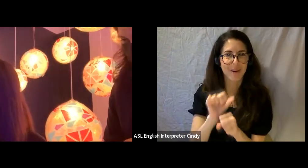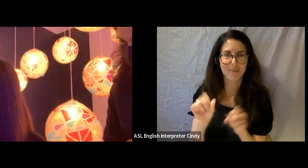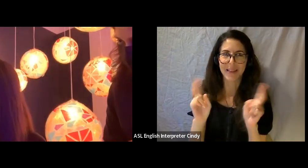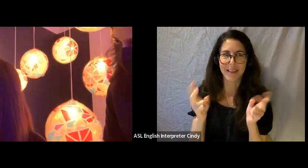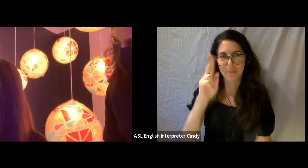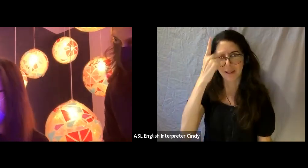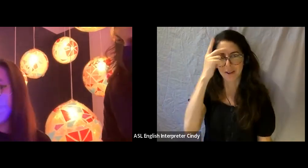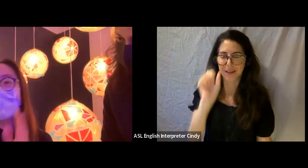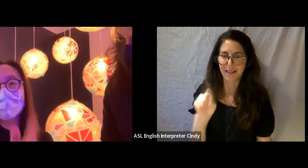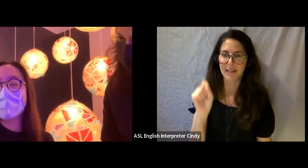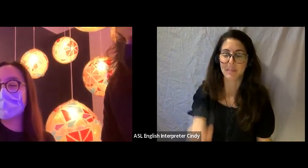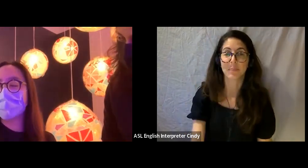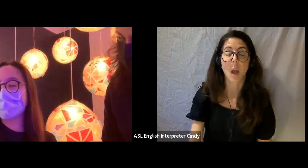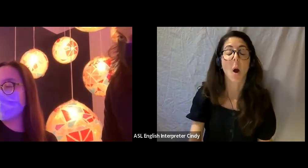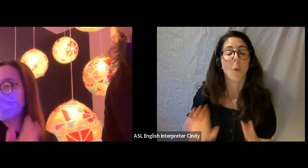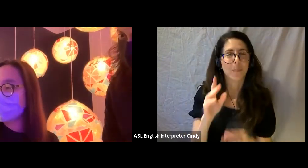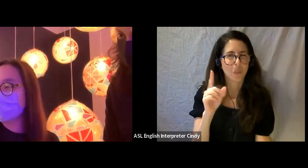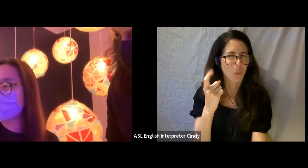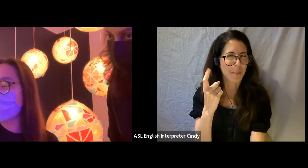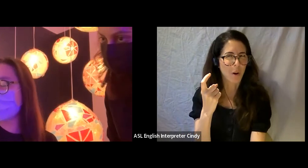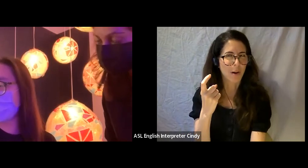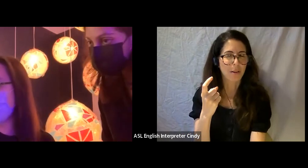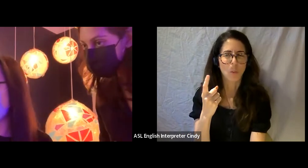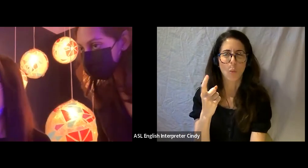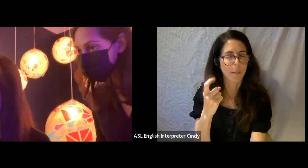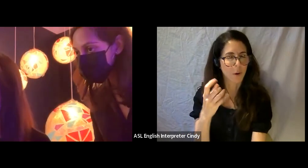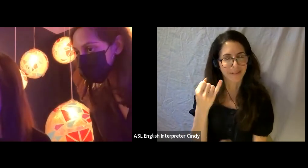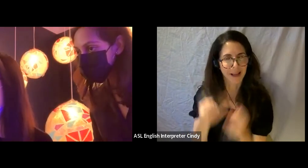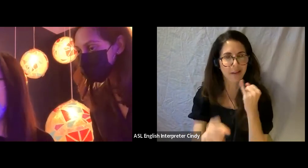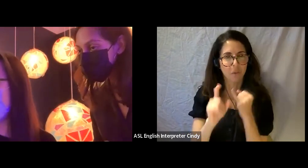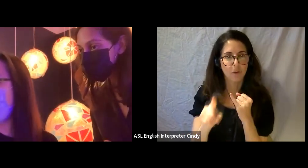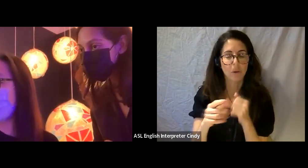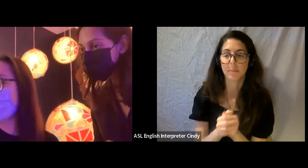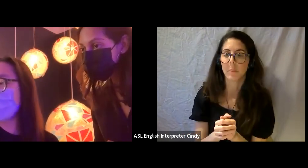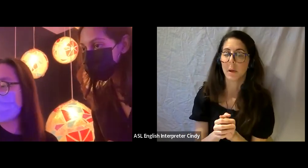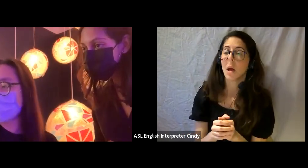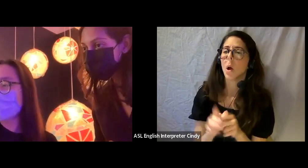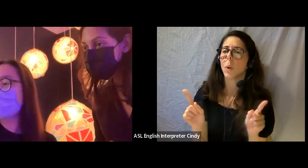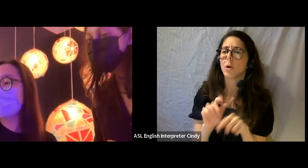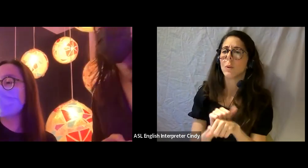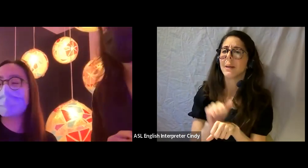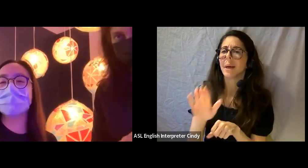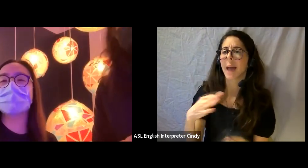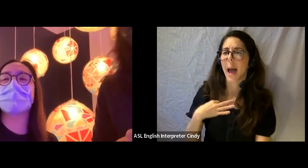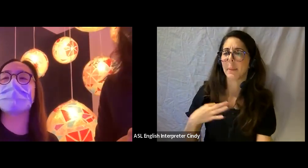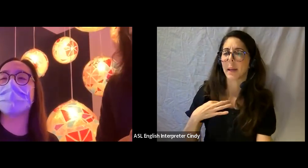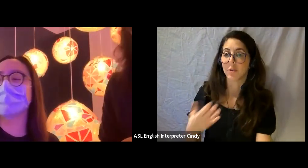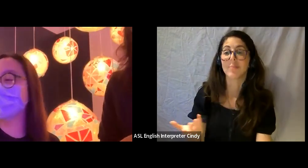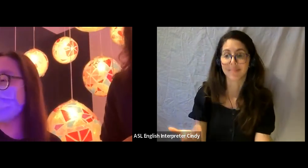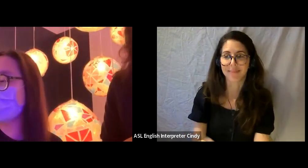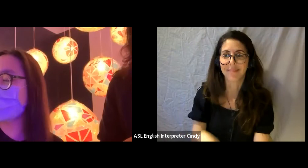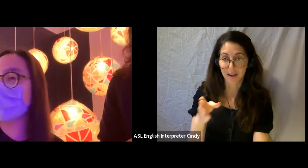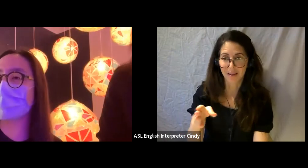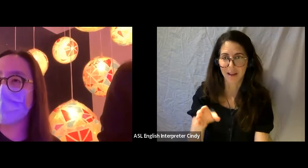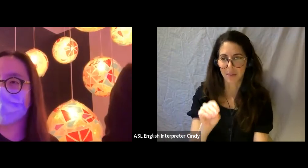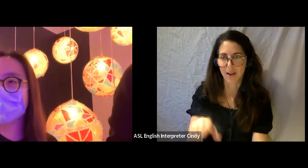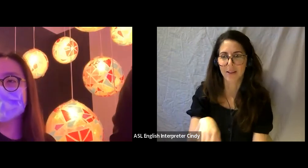And you know what, one last question, this is the last one. Where do we send the application? Submissions@tangledarts.org